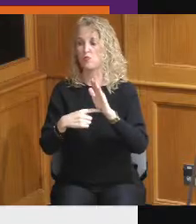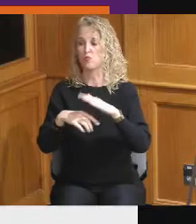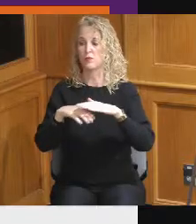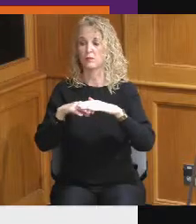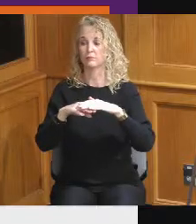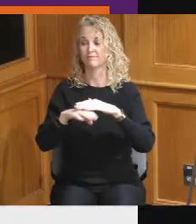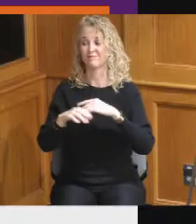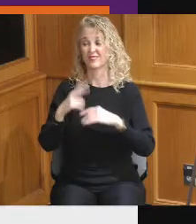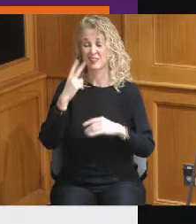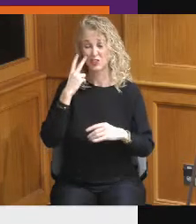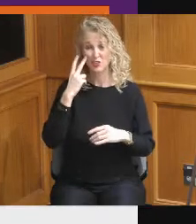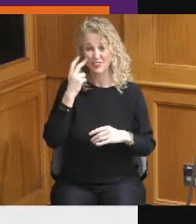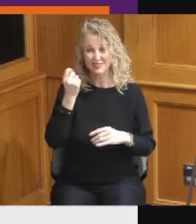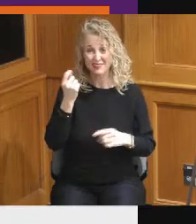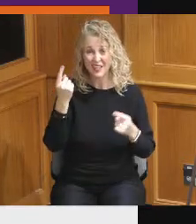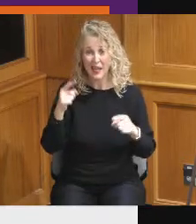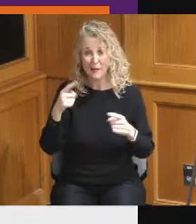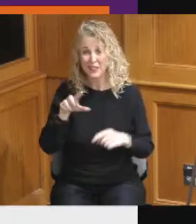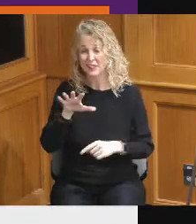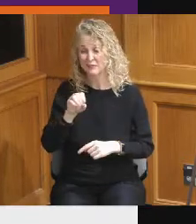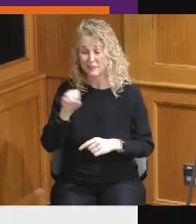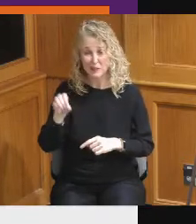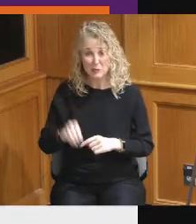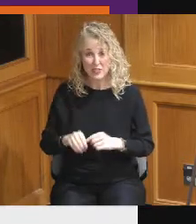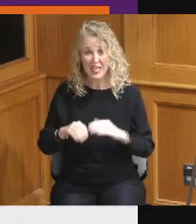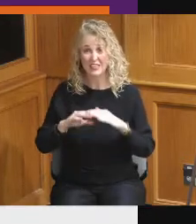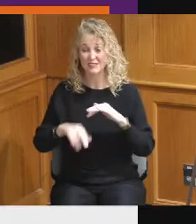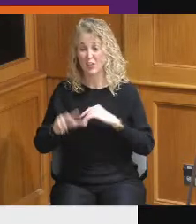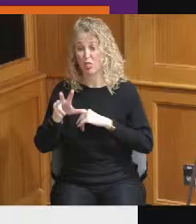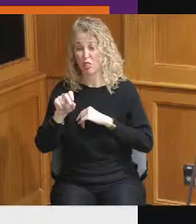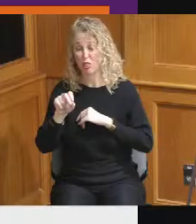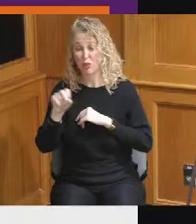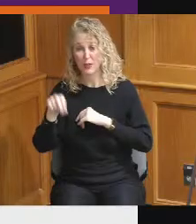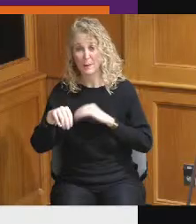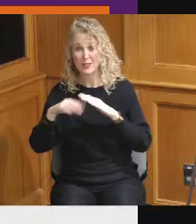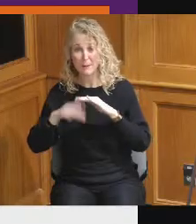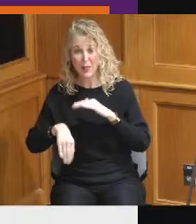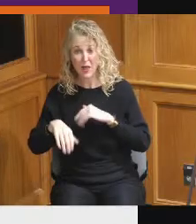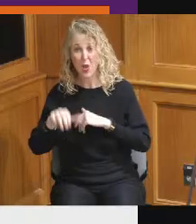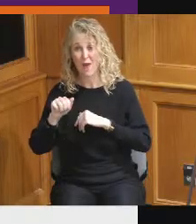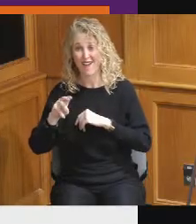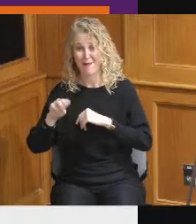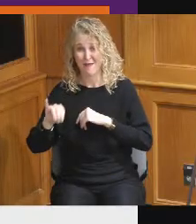even getting a significant amount of numbers of the 50% and even 30% Ami and Below with these